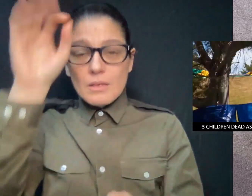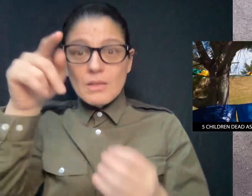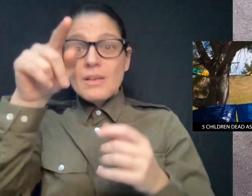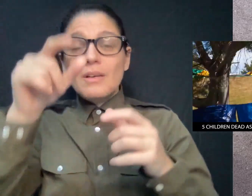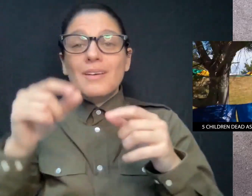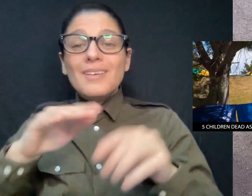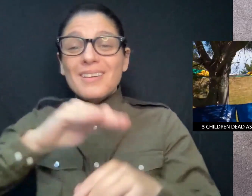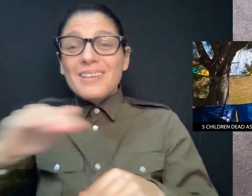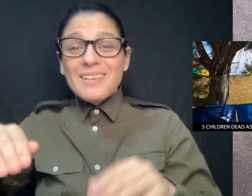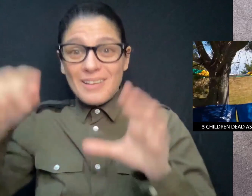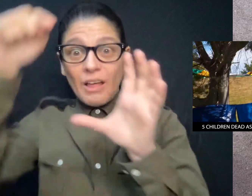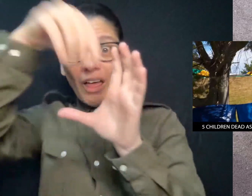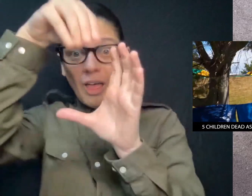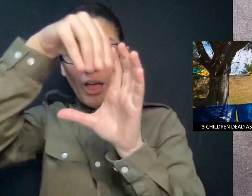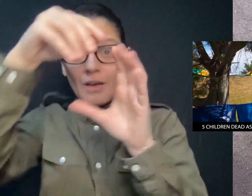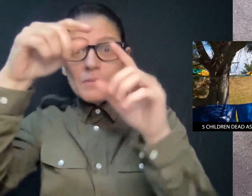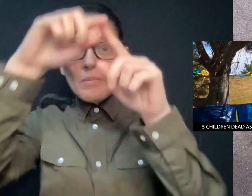and the children fell out